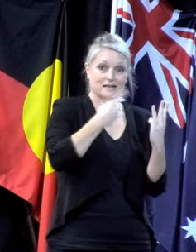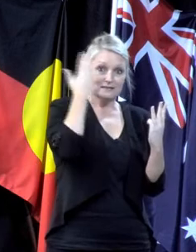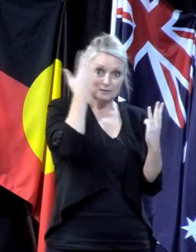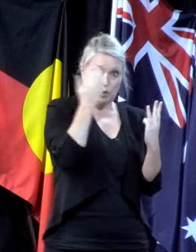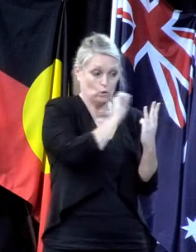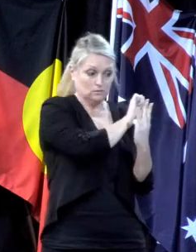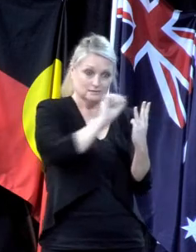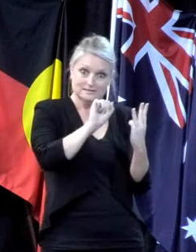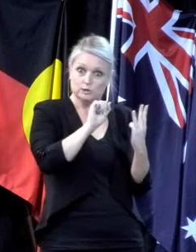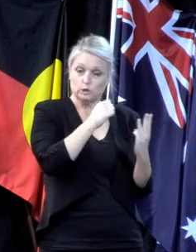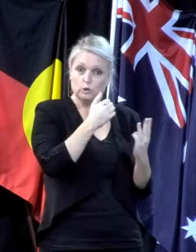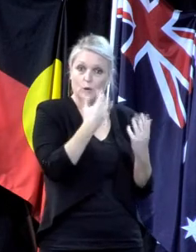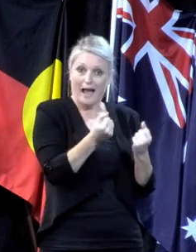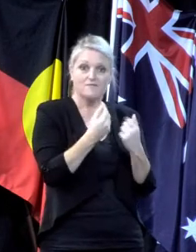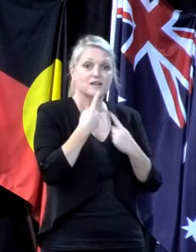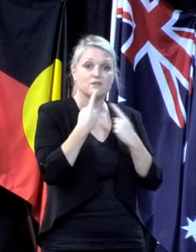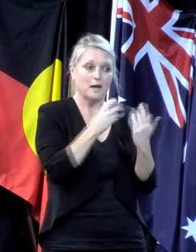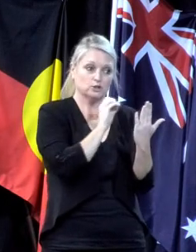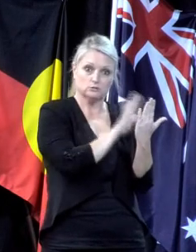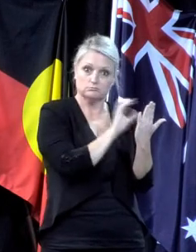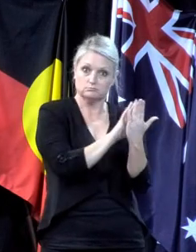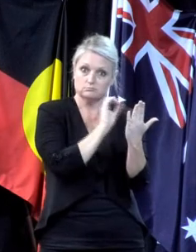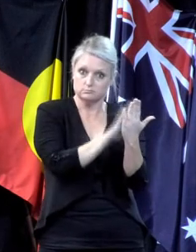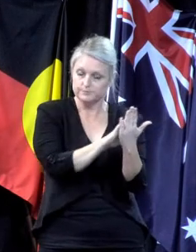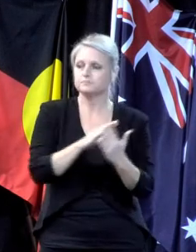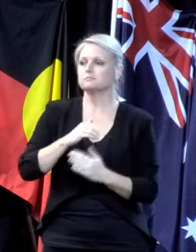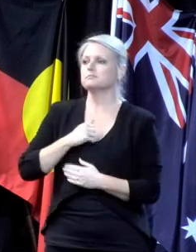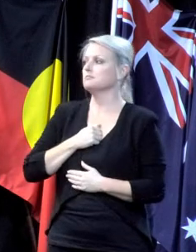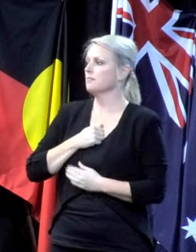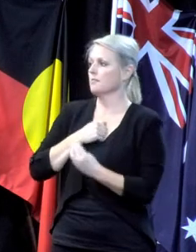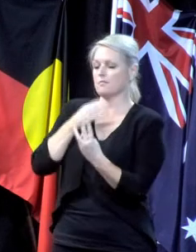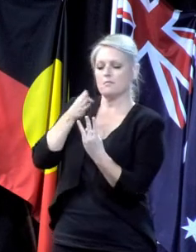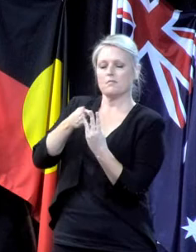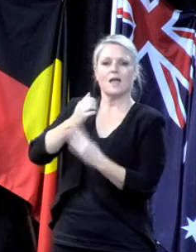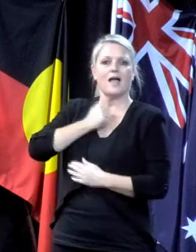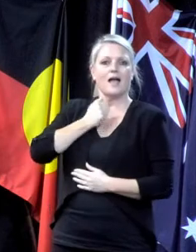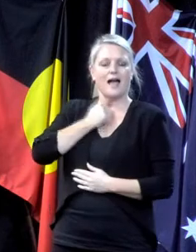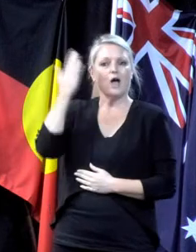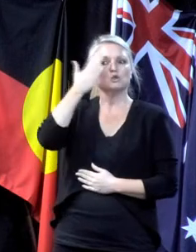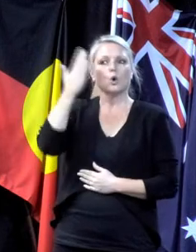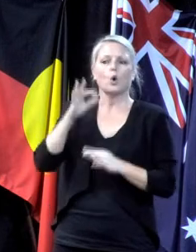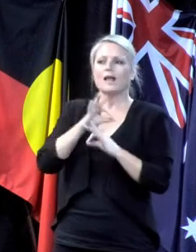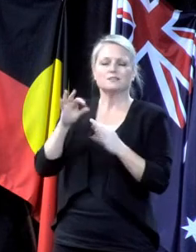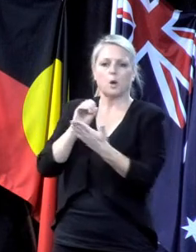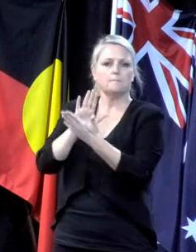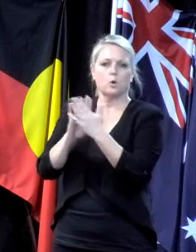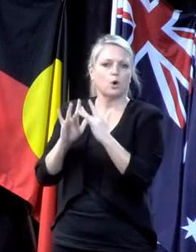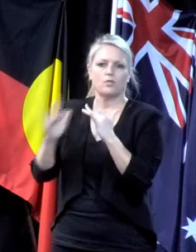have this information? MR DALE: No, that information isn’t publicly available on websites so... COMMISSIONER SACKVILLE: Thank you.